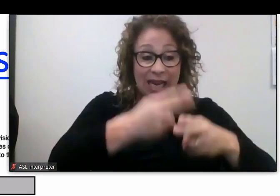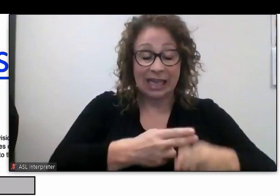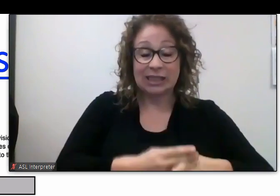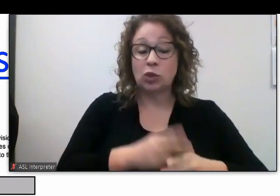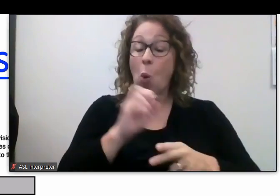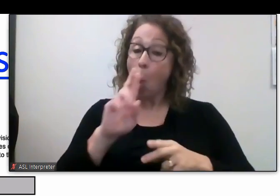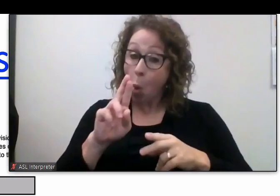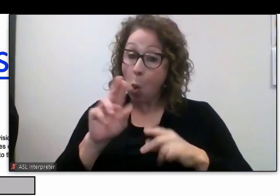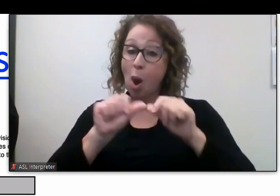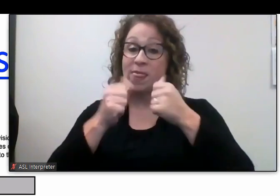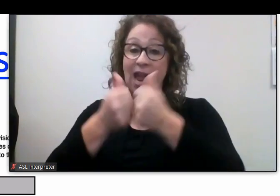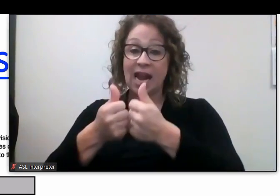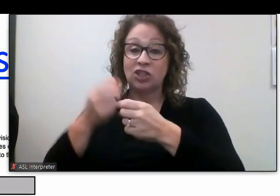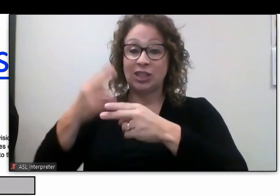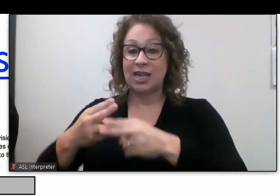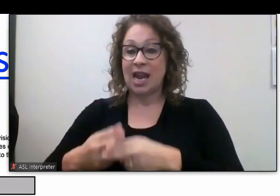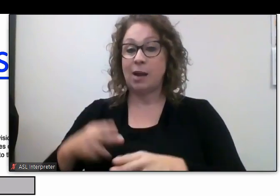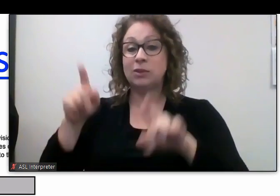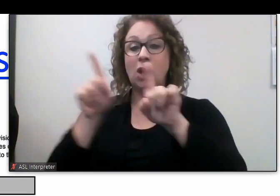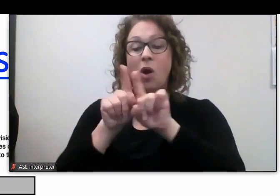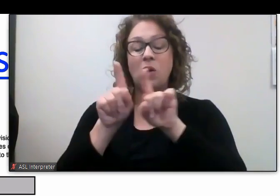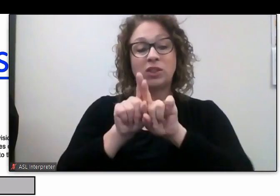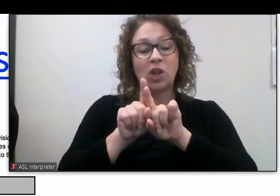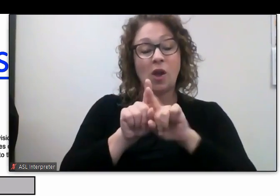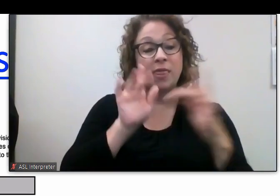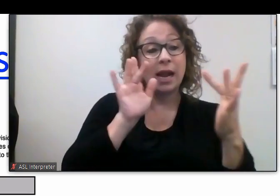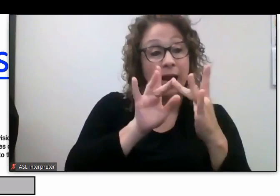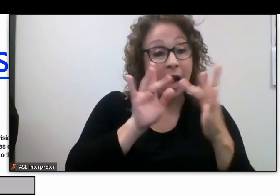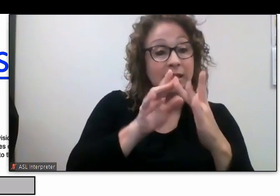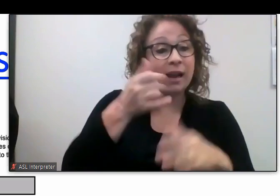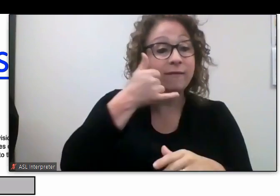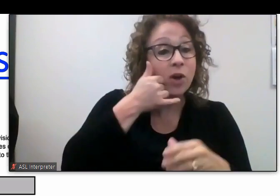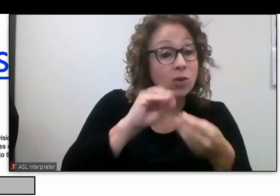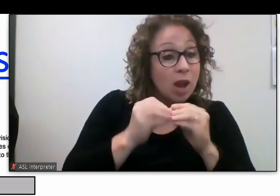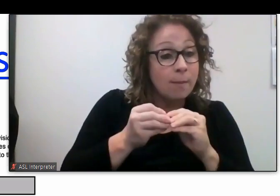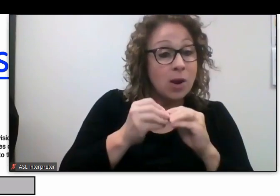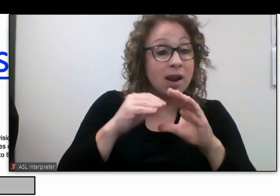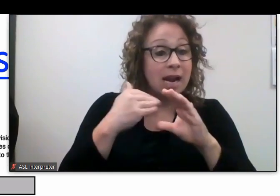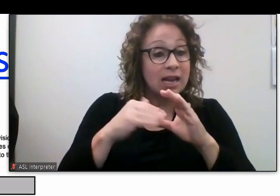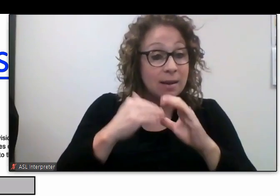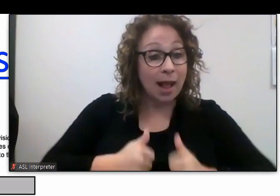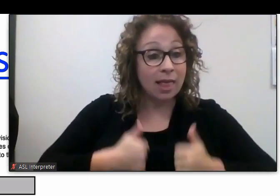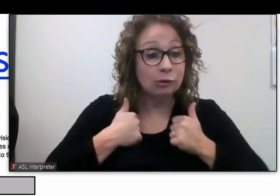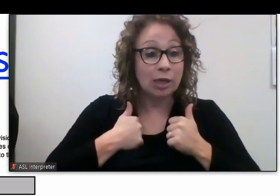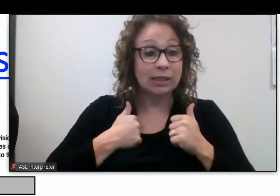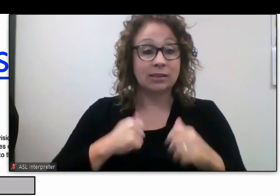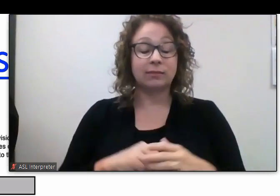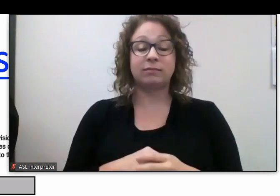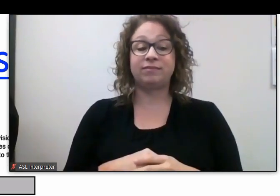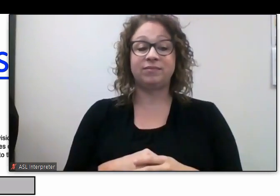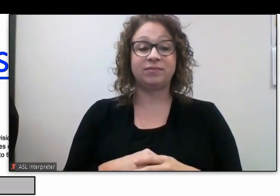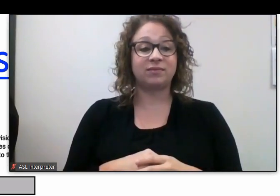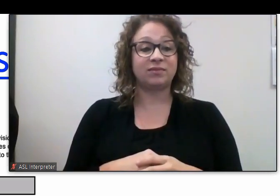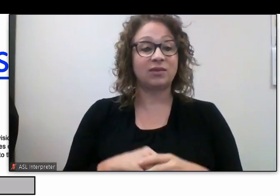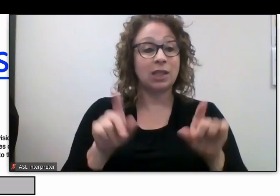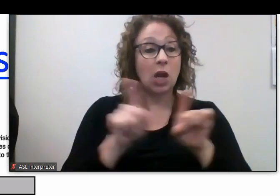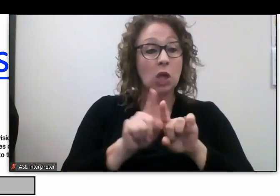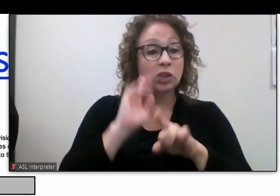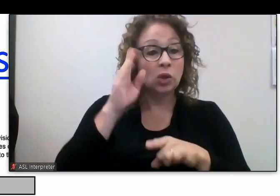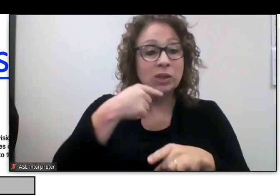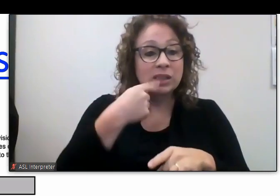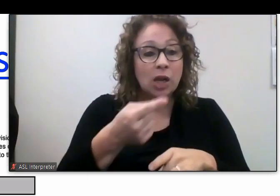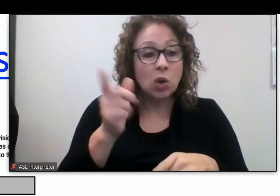as well as the contact, phone number and email addresses and we'll also tell you where the lives,